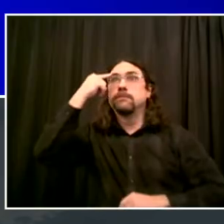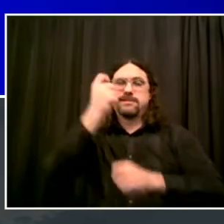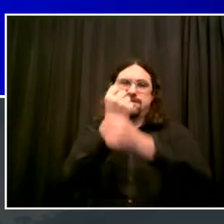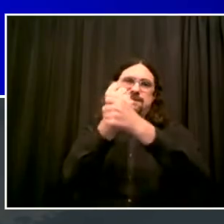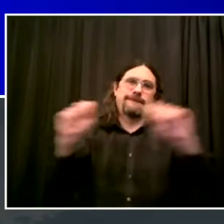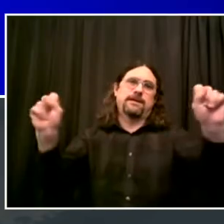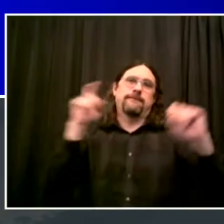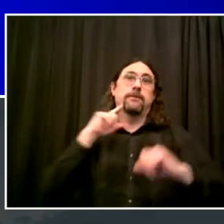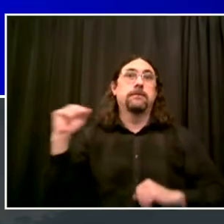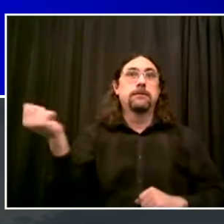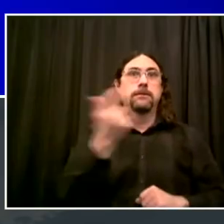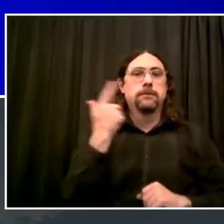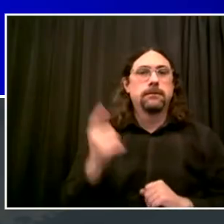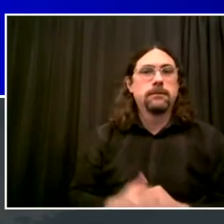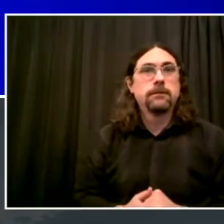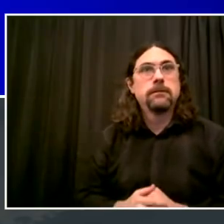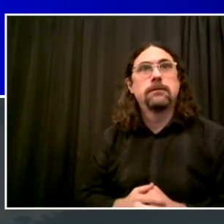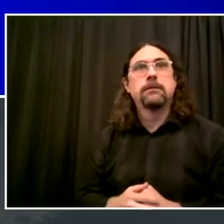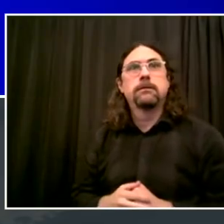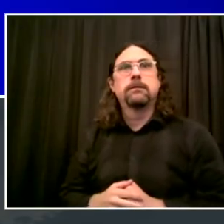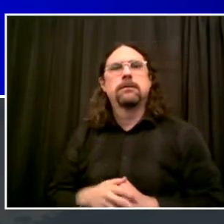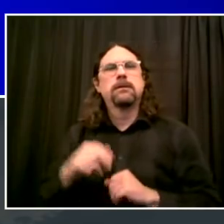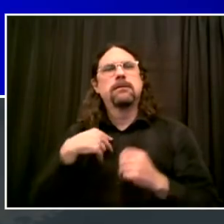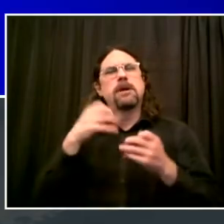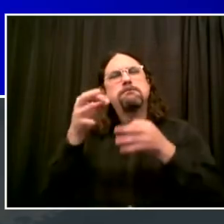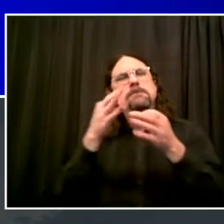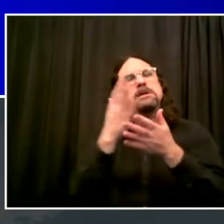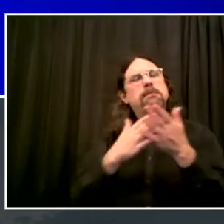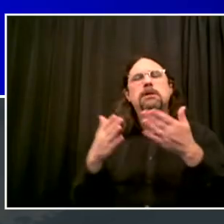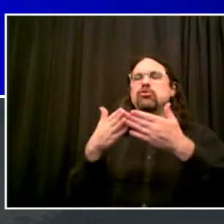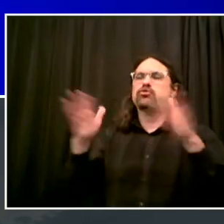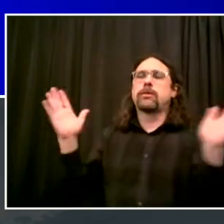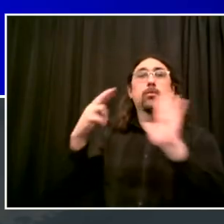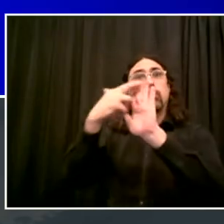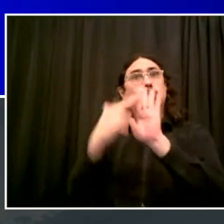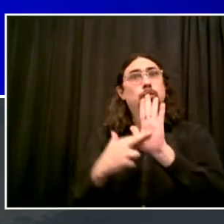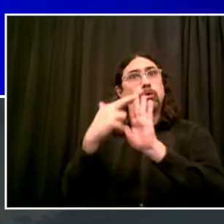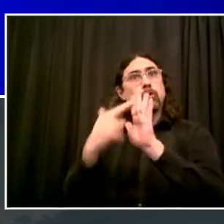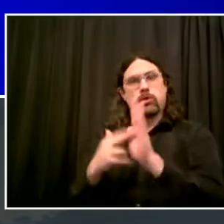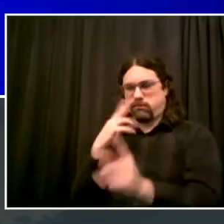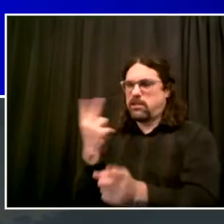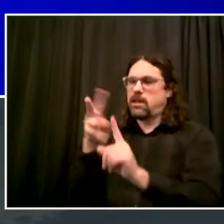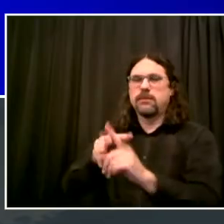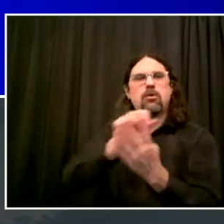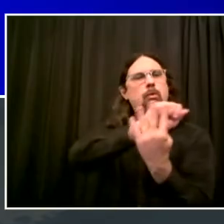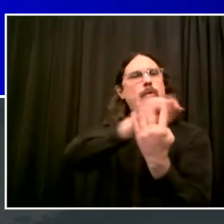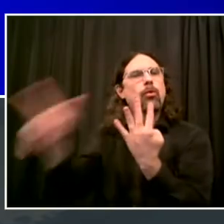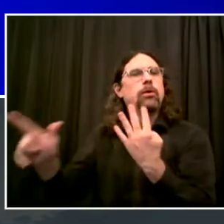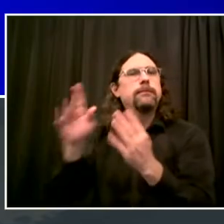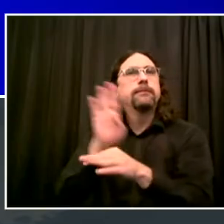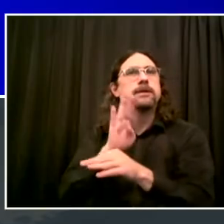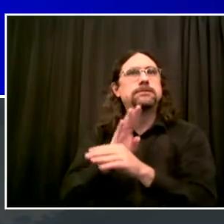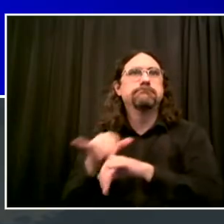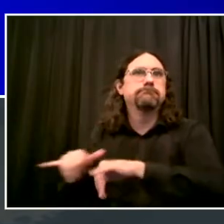THE RIGHT WAY AND THAT WE EMPHASIZE SAFETY